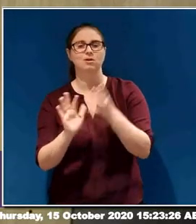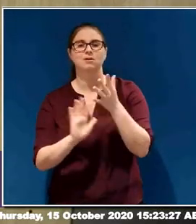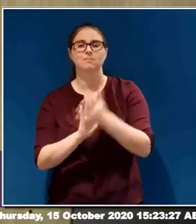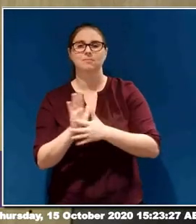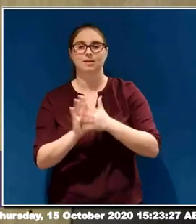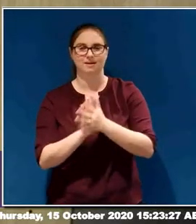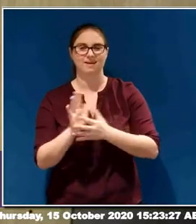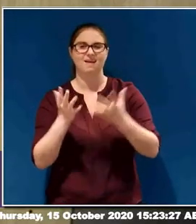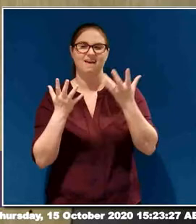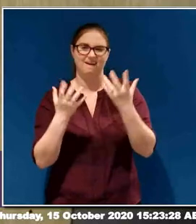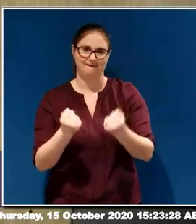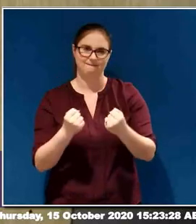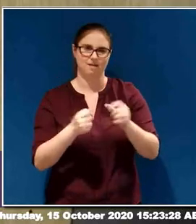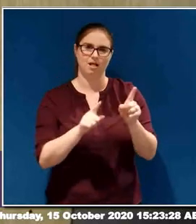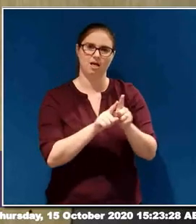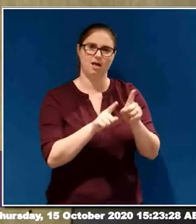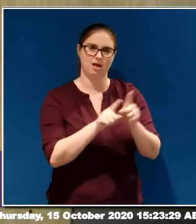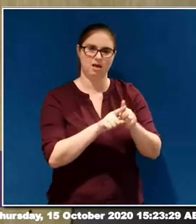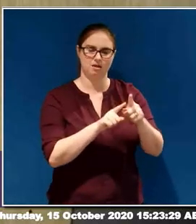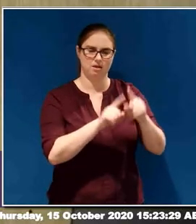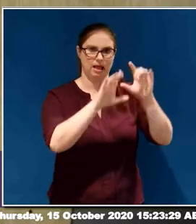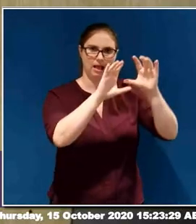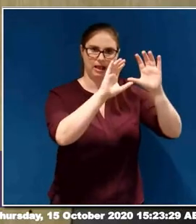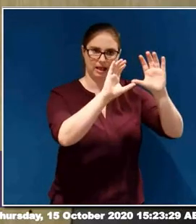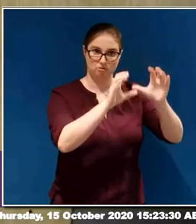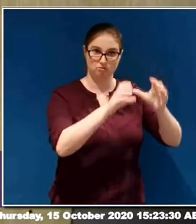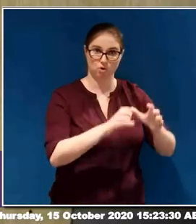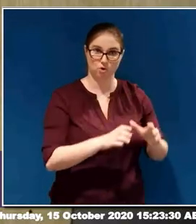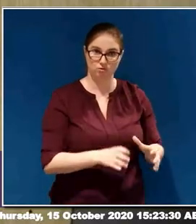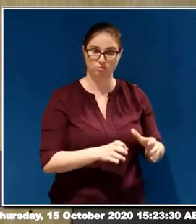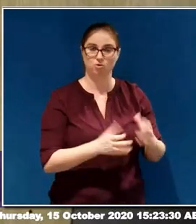apologise to the interpreter for that one.